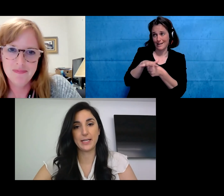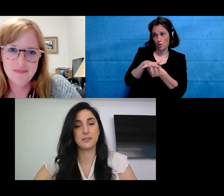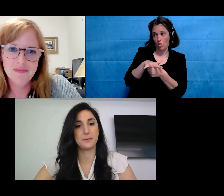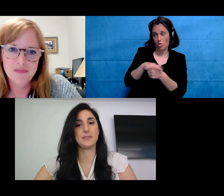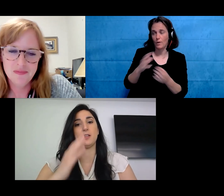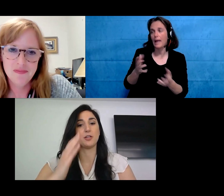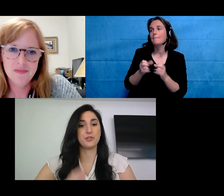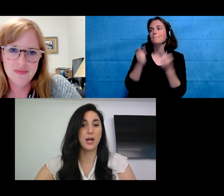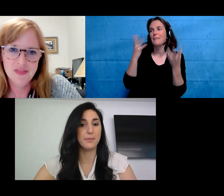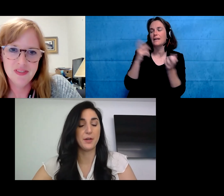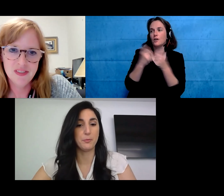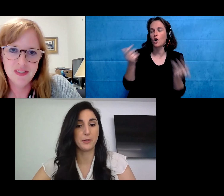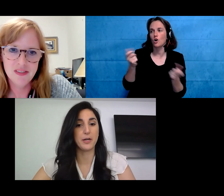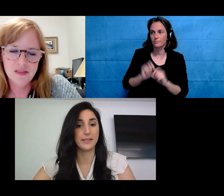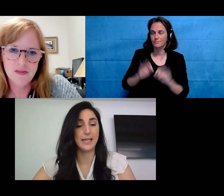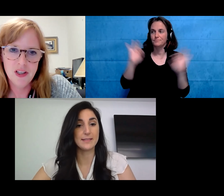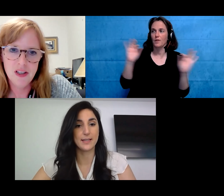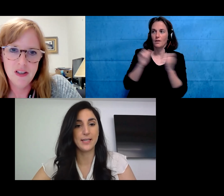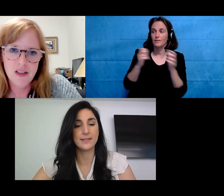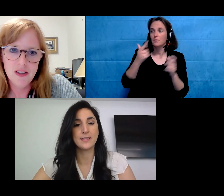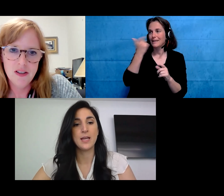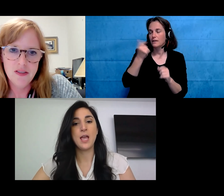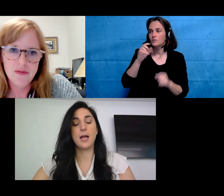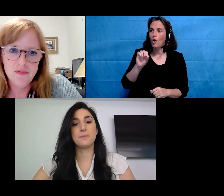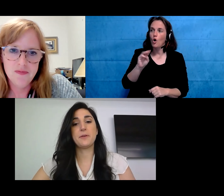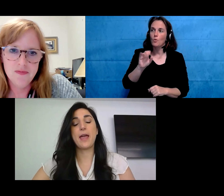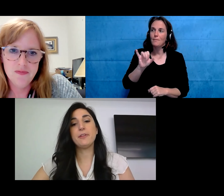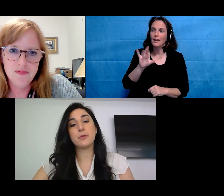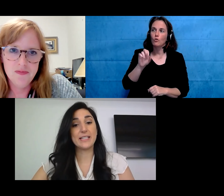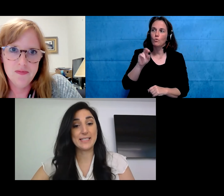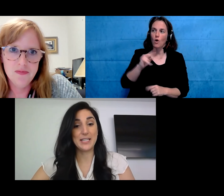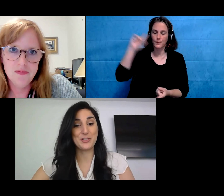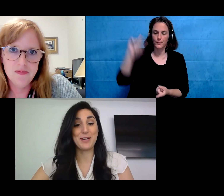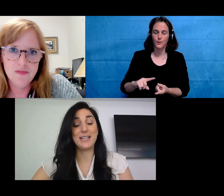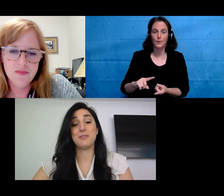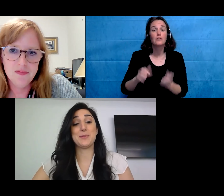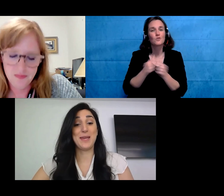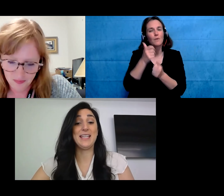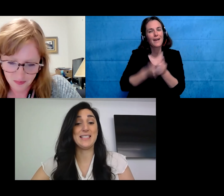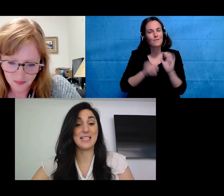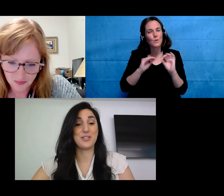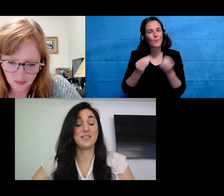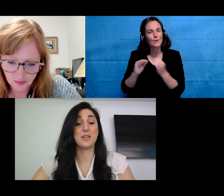'cause we saw a large drop in the Omicron case studies. So every organization right now is making decisions